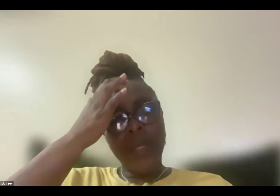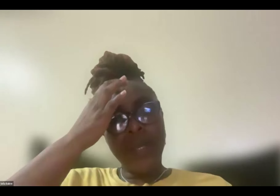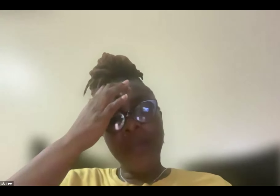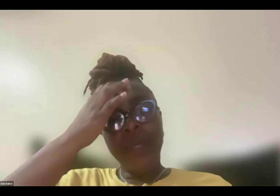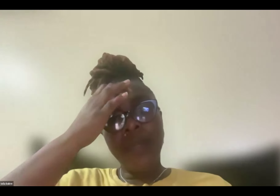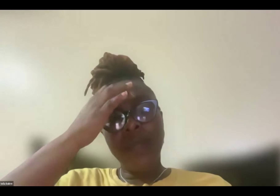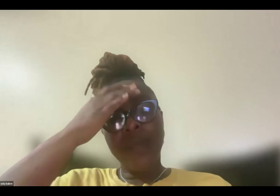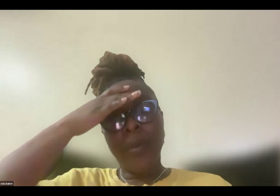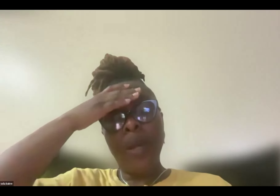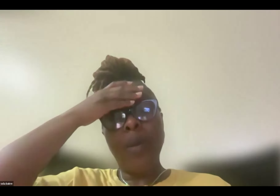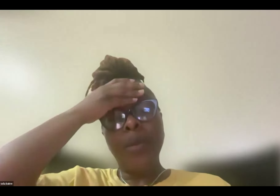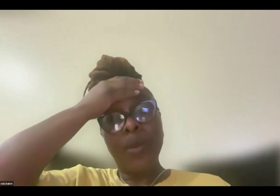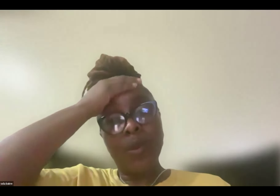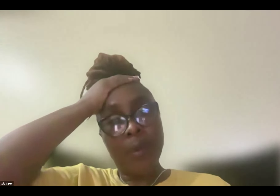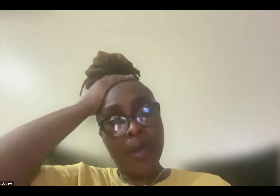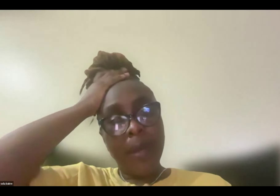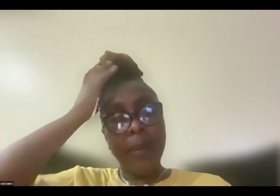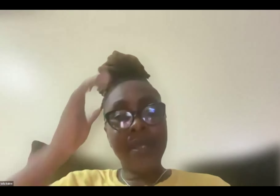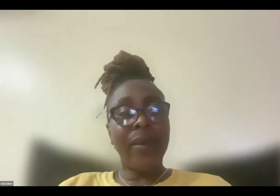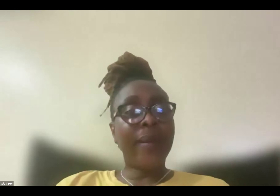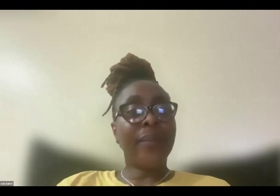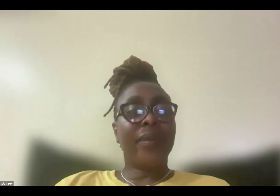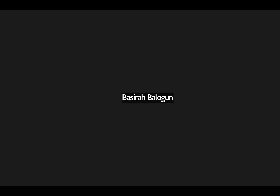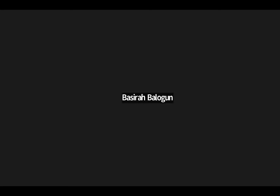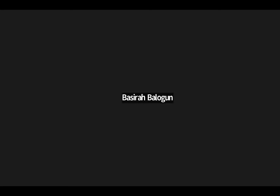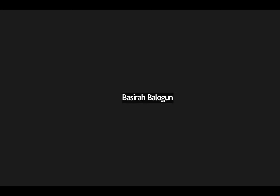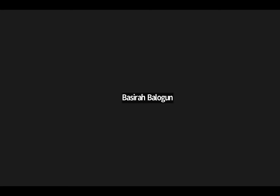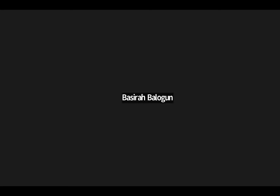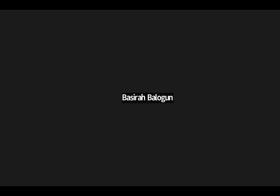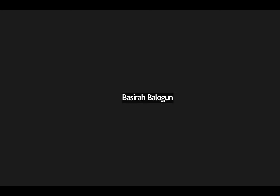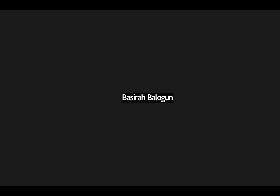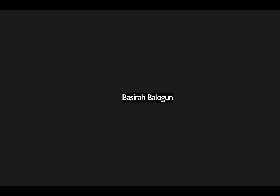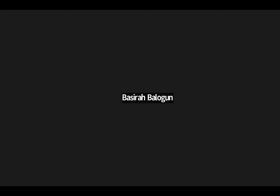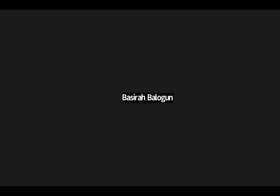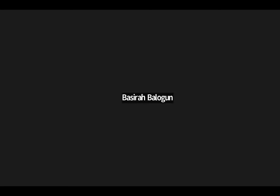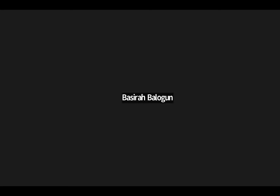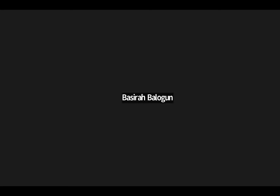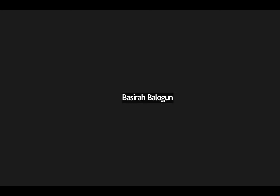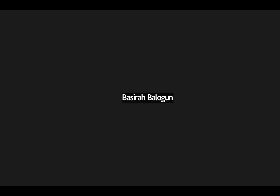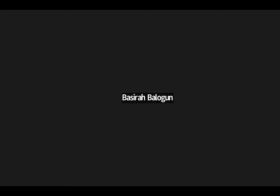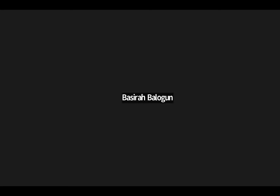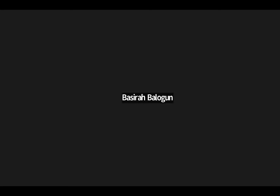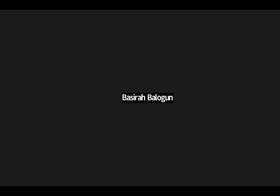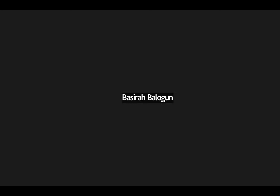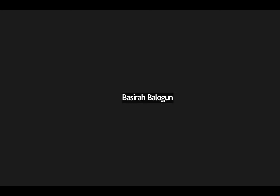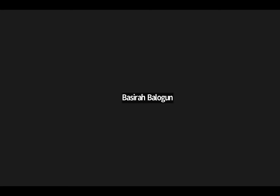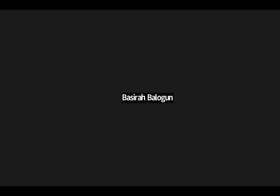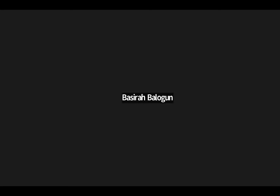sola bakre: Wow! That's amazing. Welcome to the group. Basiria. Basirah Balogun: Thank you very much. sola bakre: Happy New Year. Basirah Balogun: Thank you.